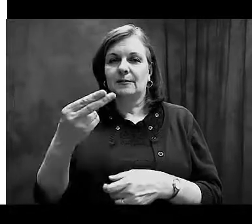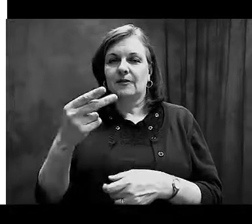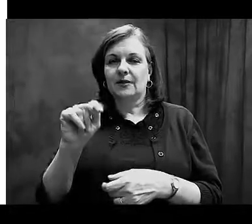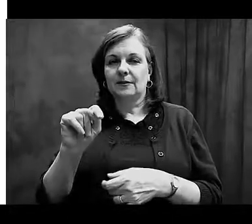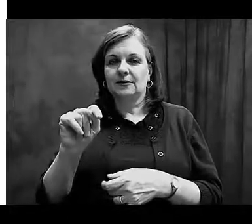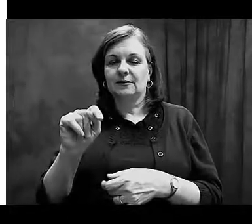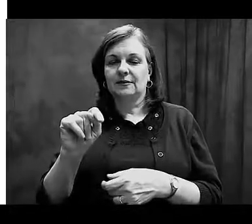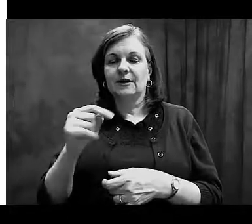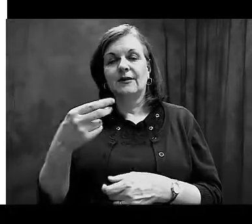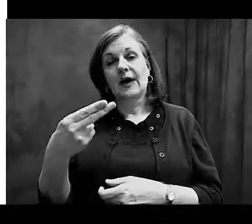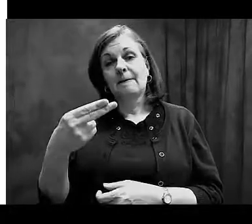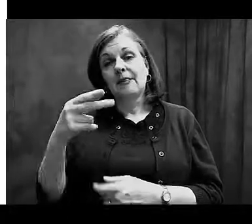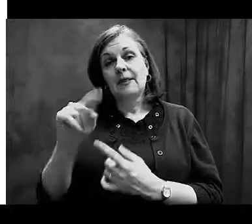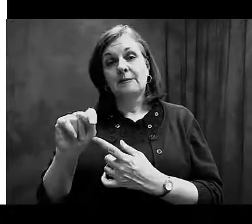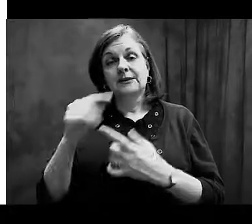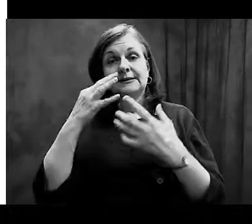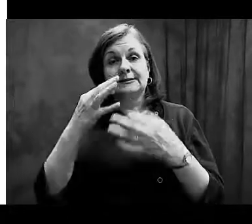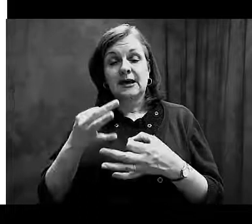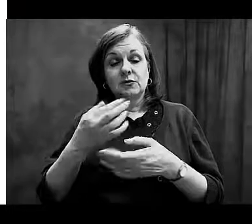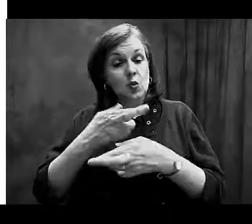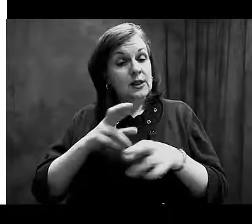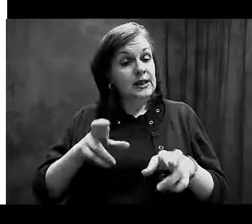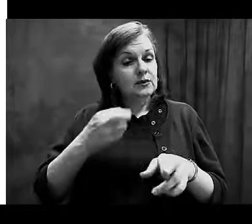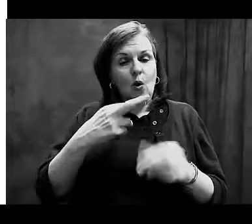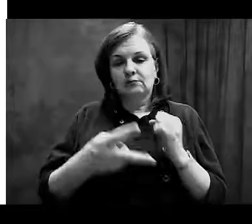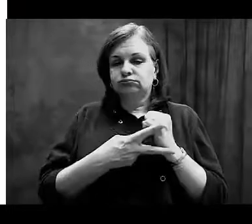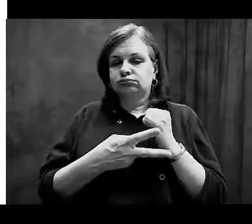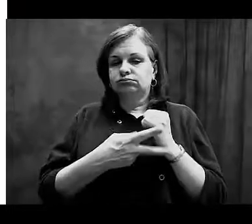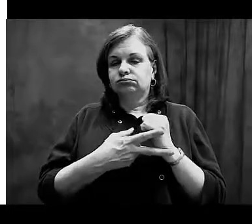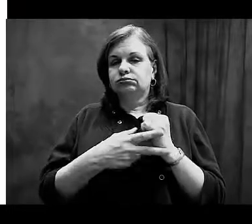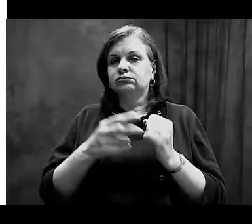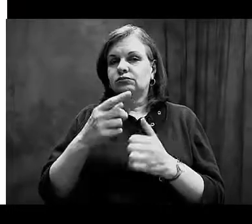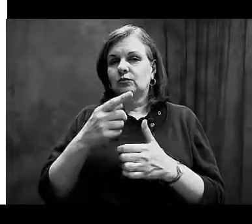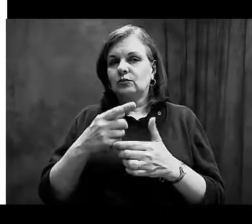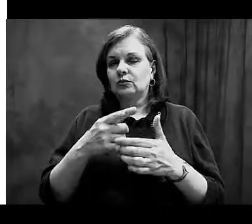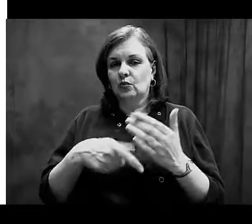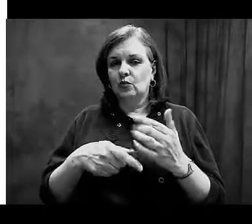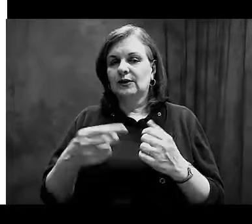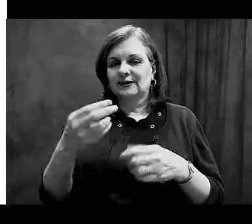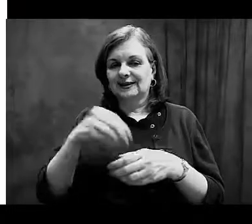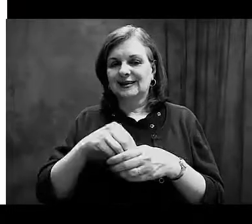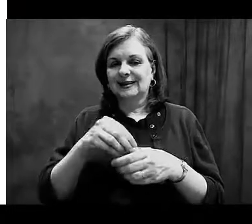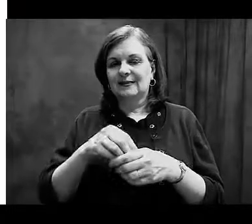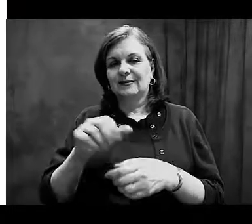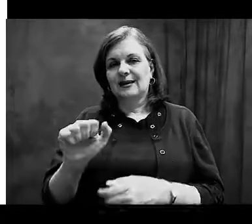hypothalamus -- the hypothalamus says release or inhibit what is going on